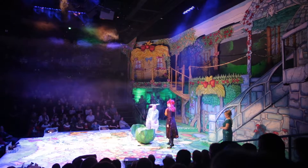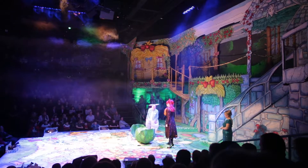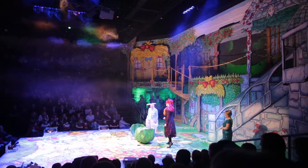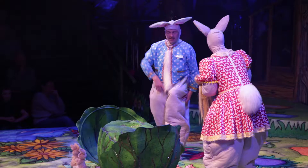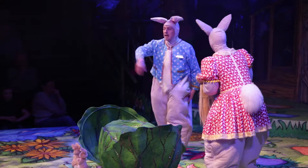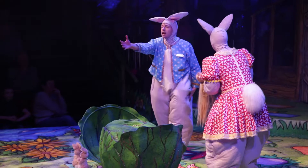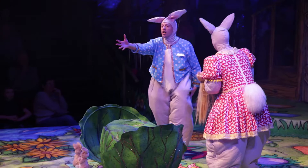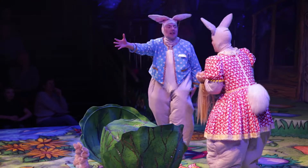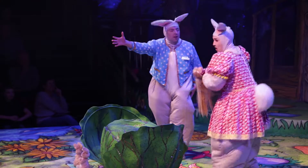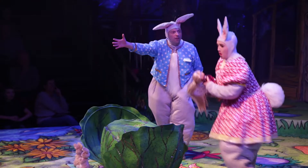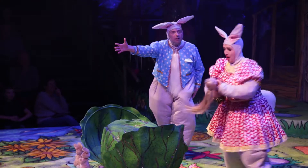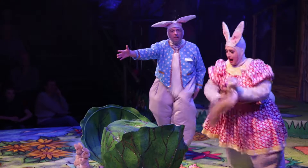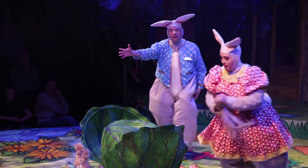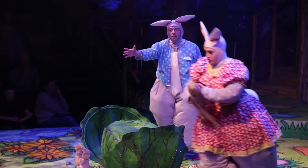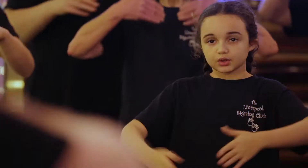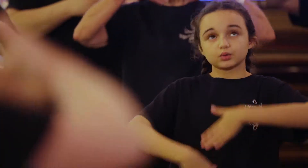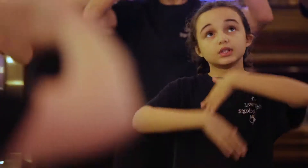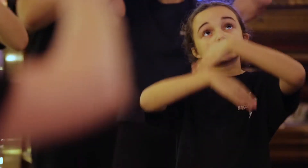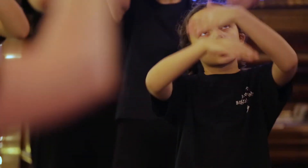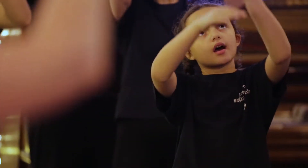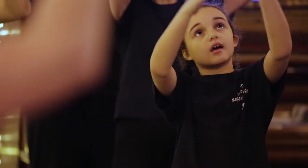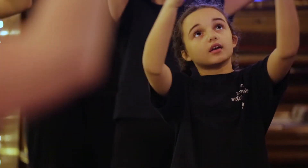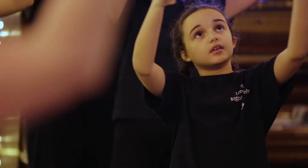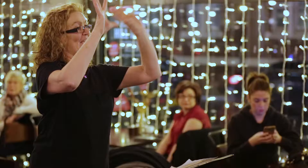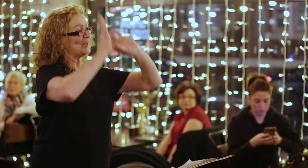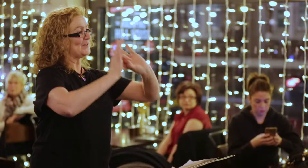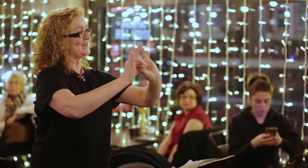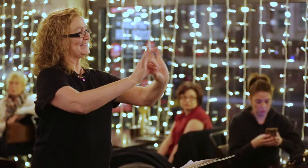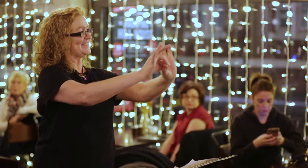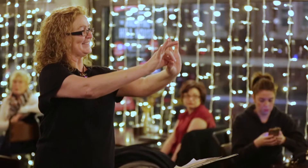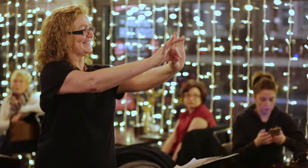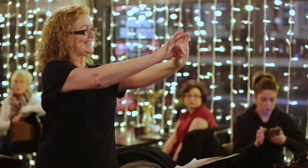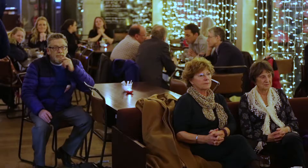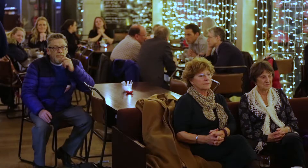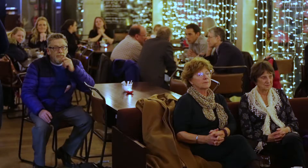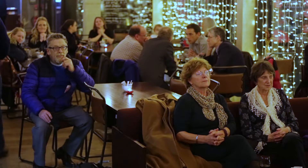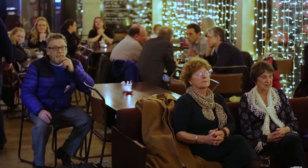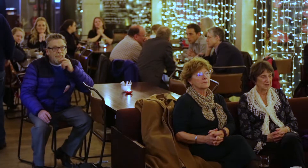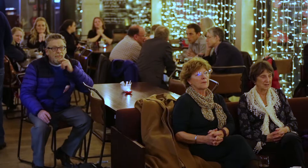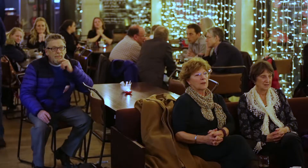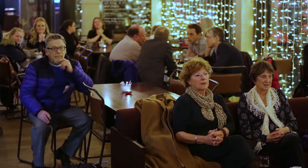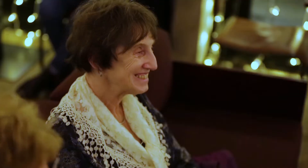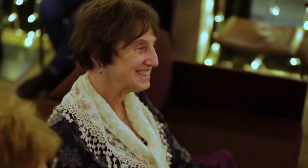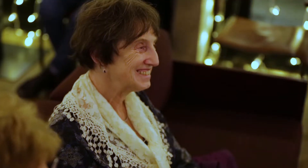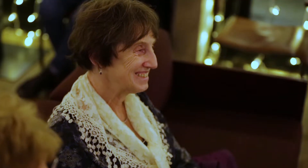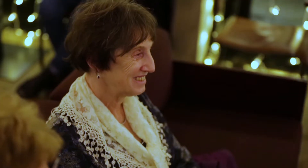edits to the script are incorporated. At this year's panto, the Liverpool Signing Choir performed to greet visitors before the show.